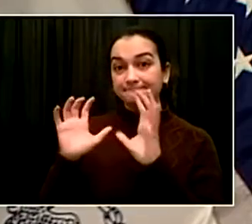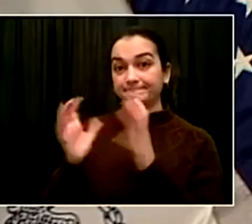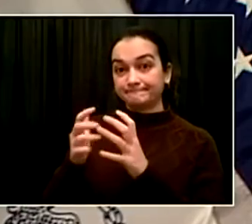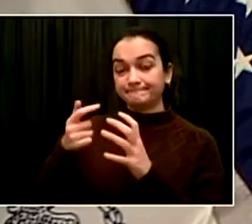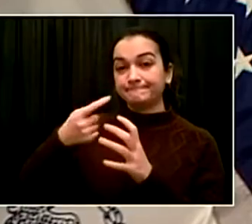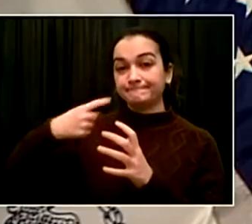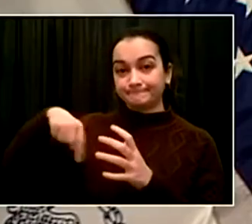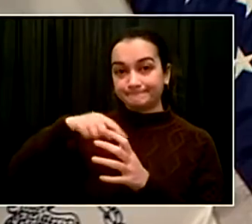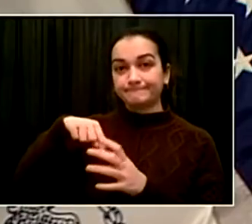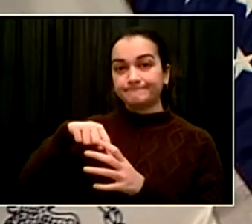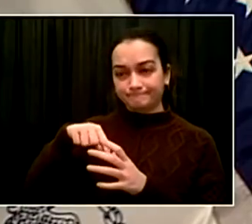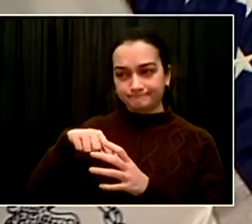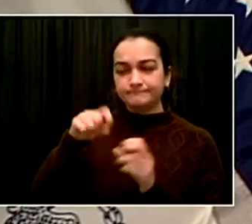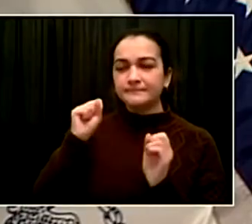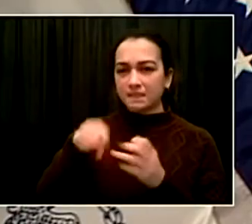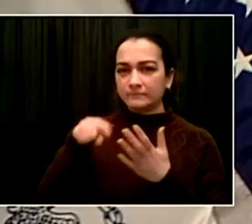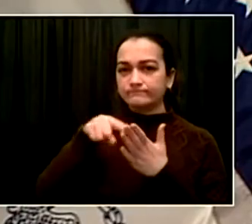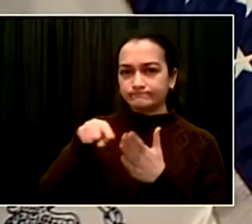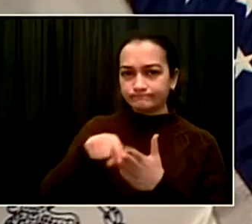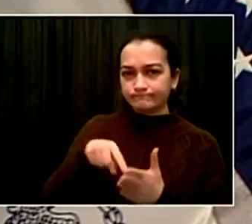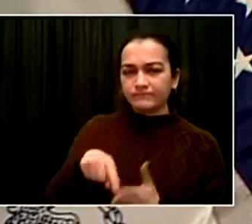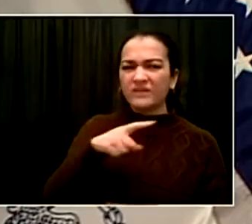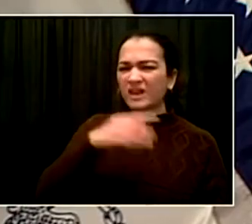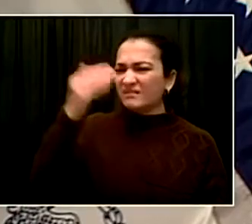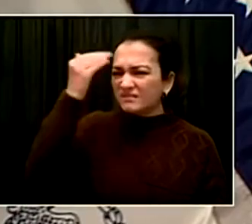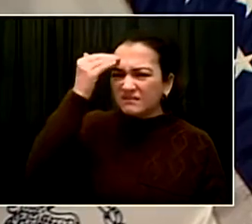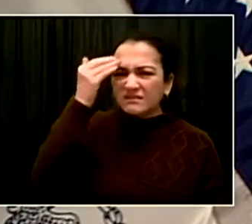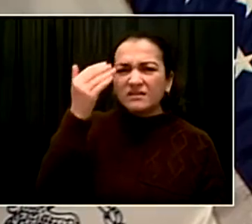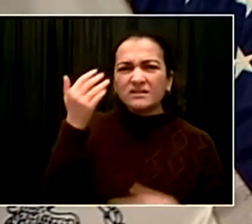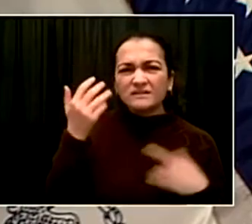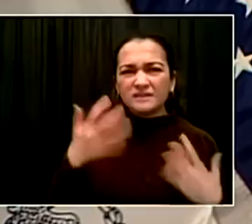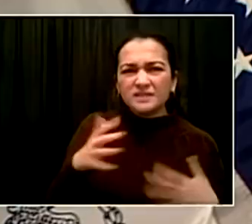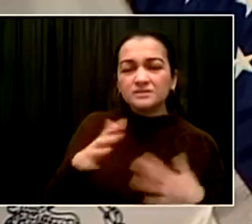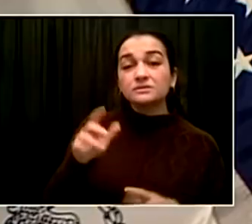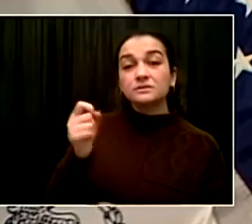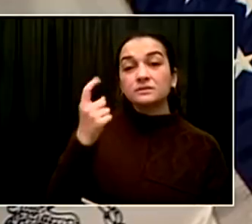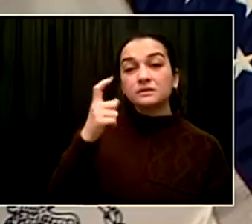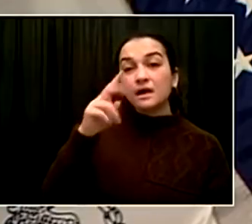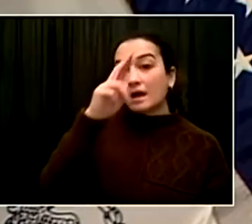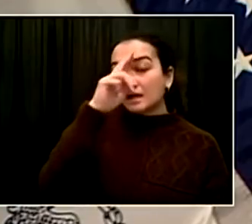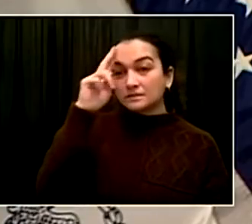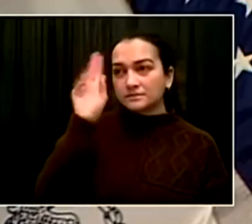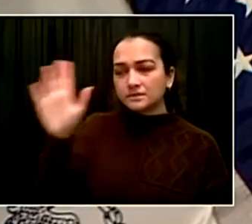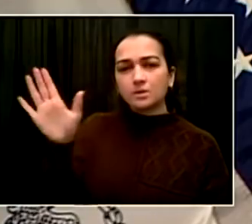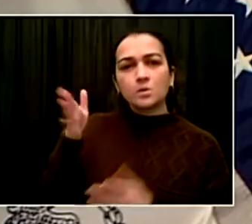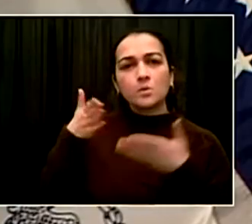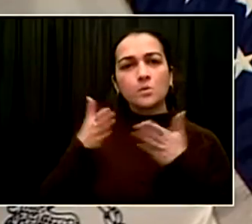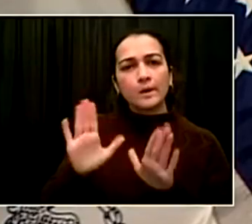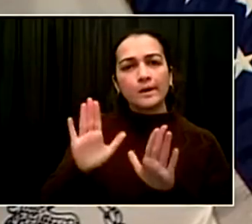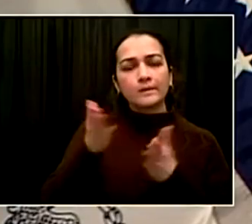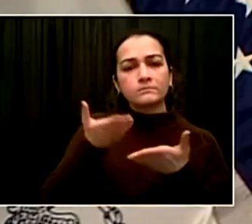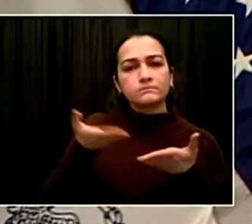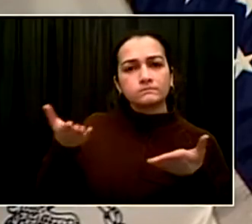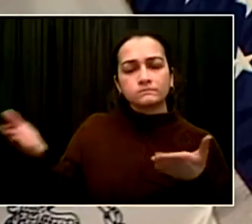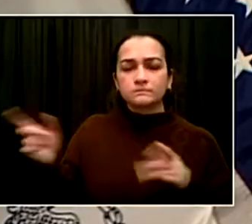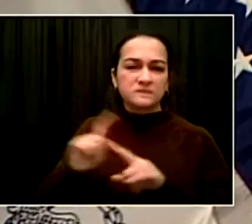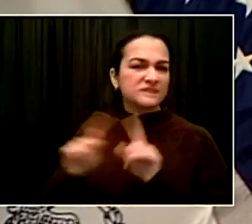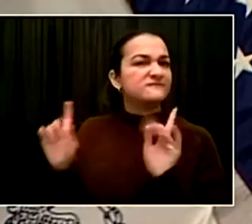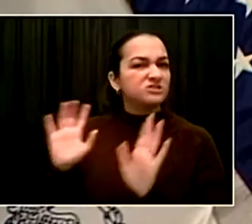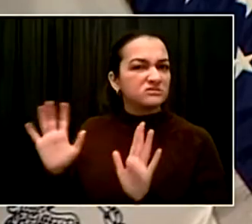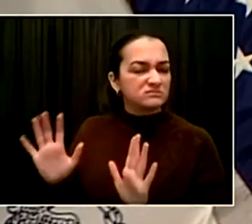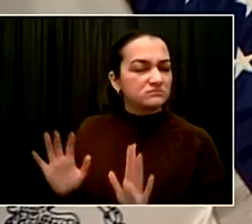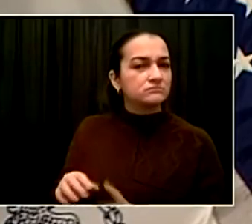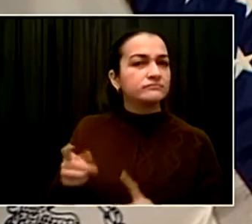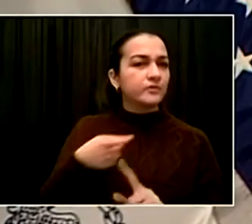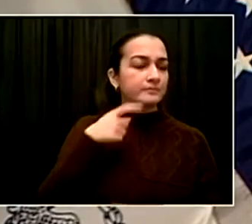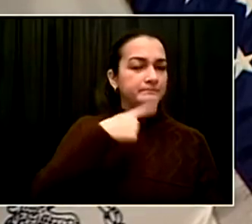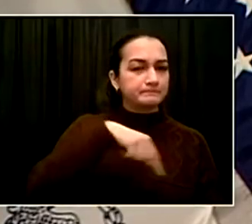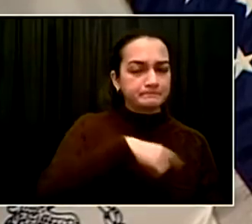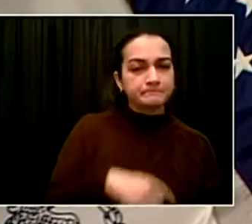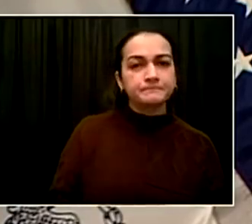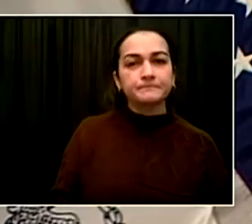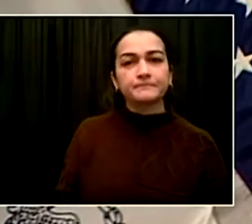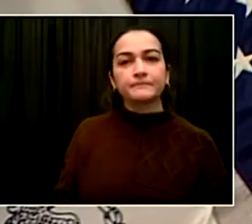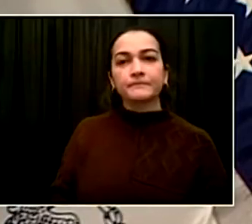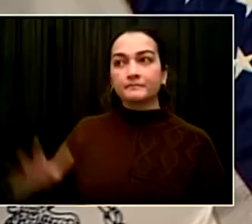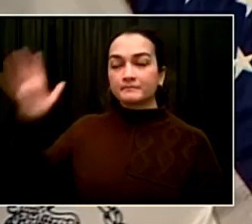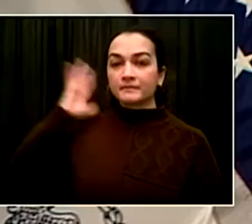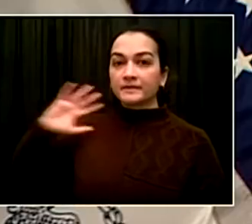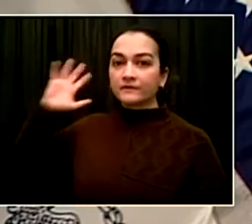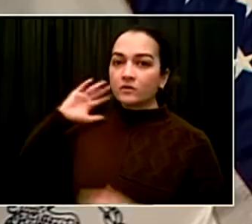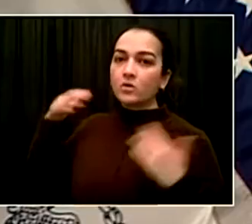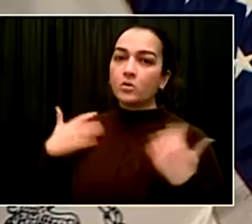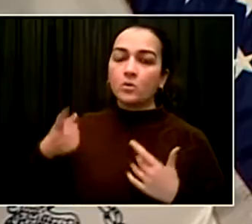COMMUNITY HAS OBVIOUSLY A VERY